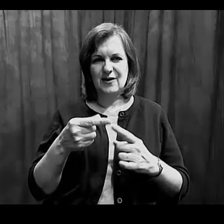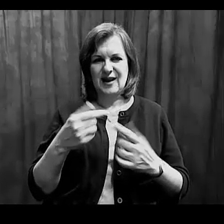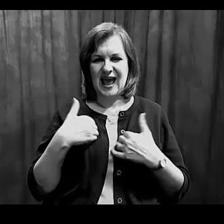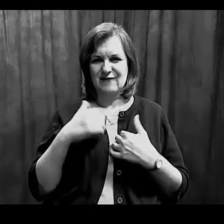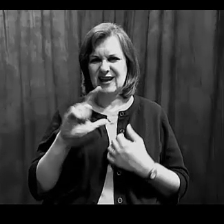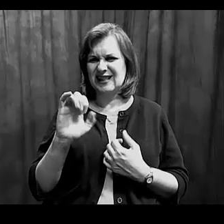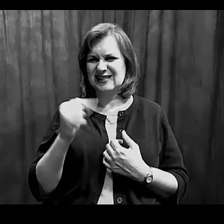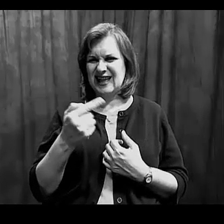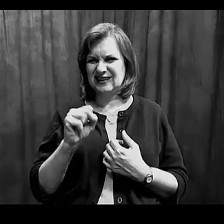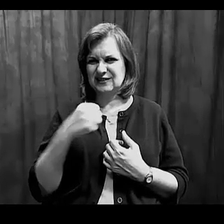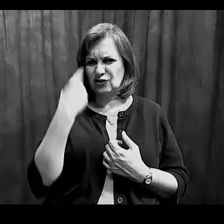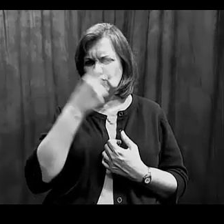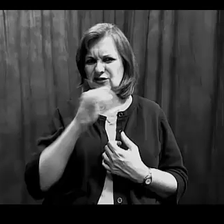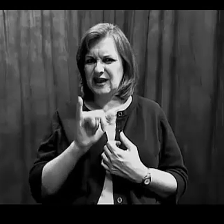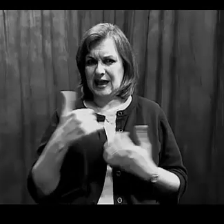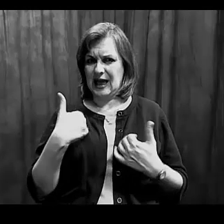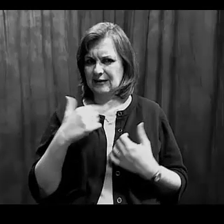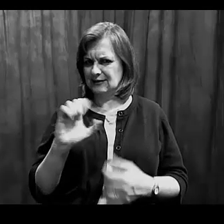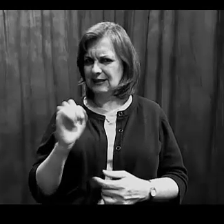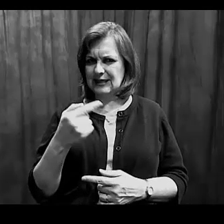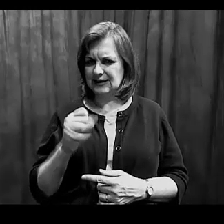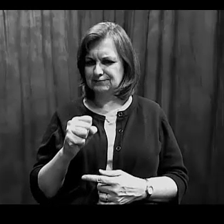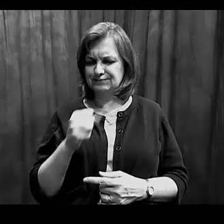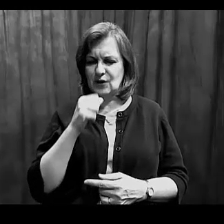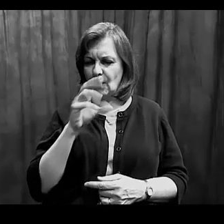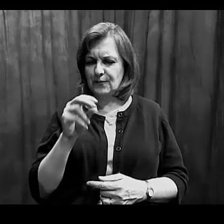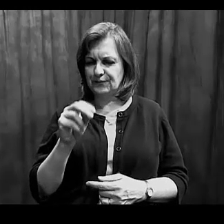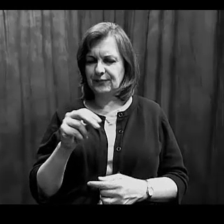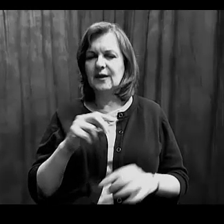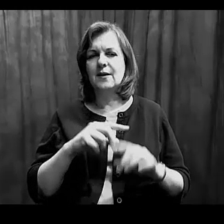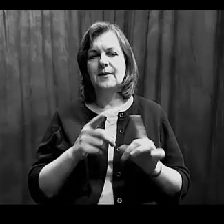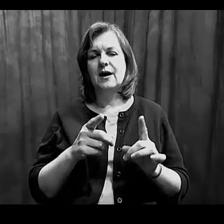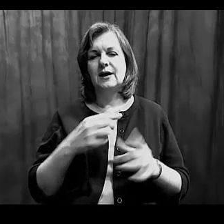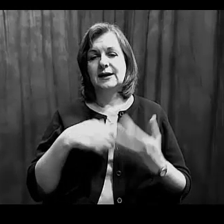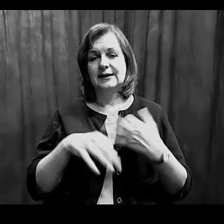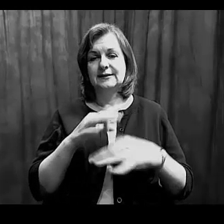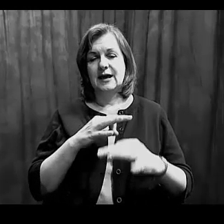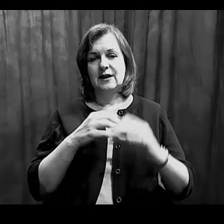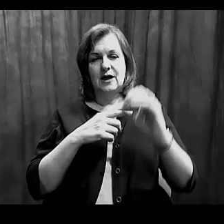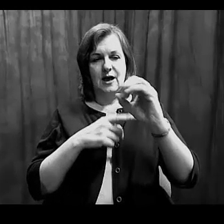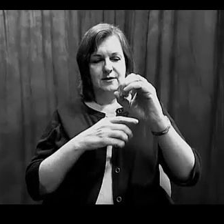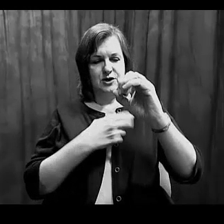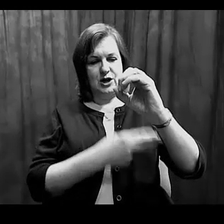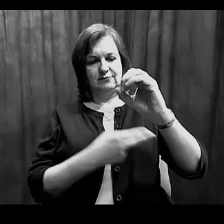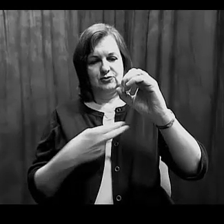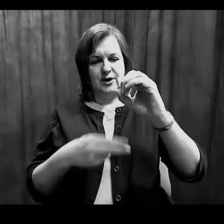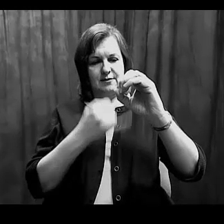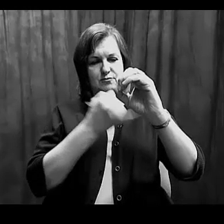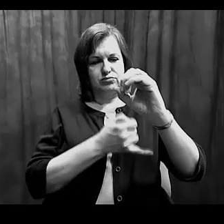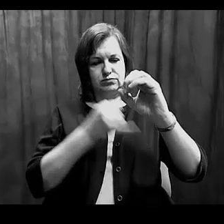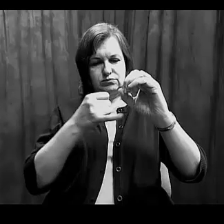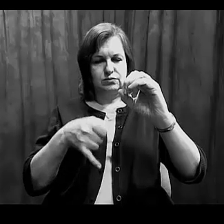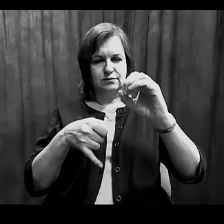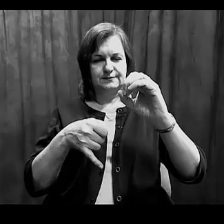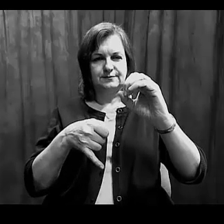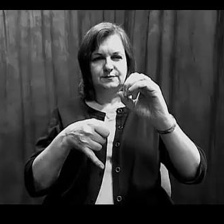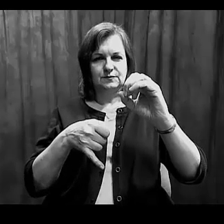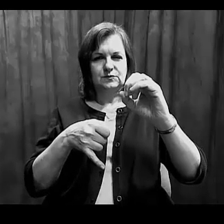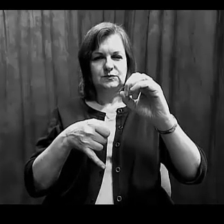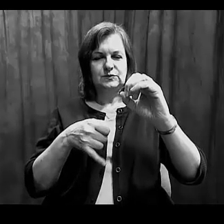bottom - water doesn't care about having legs!! the way this is situated what we're looking at instead